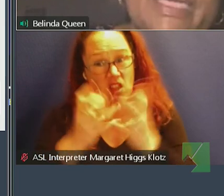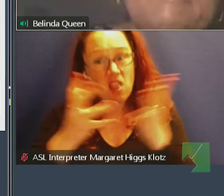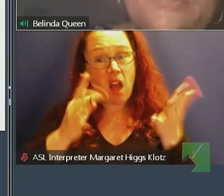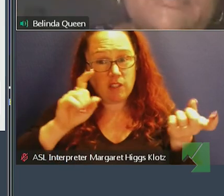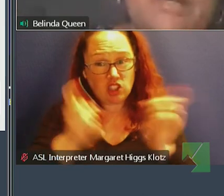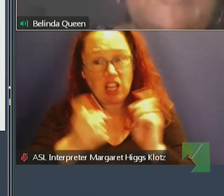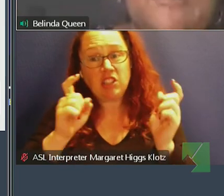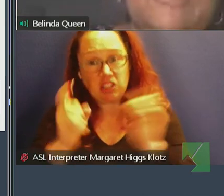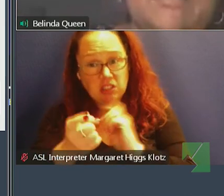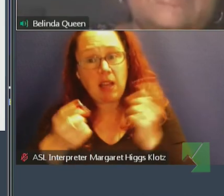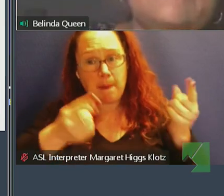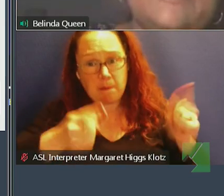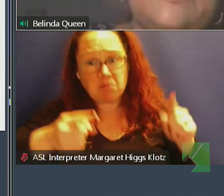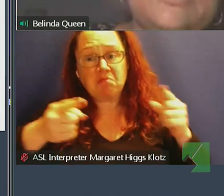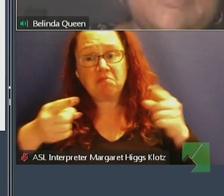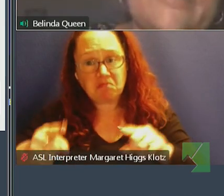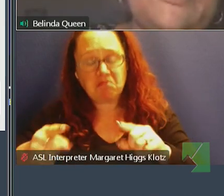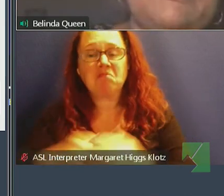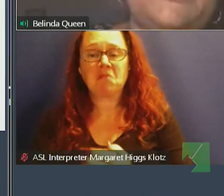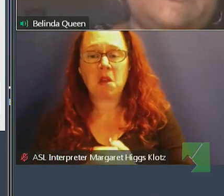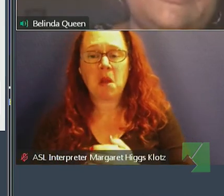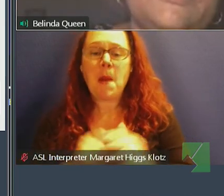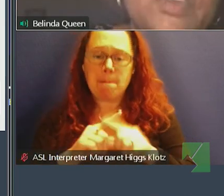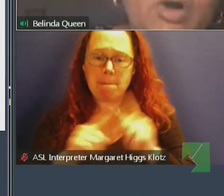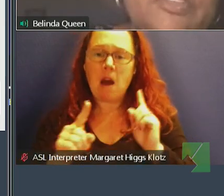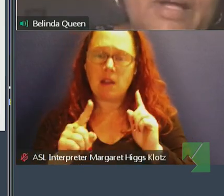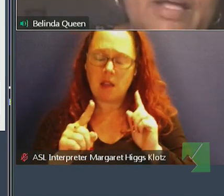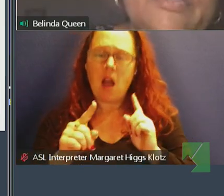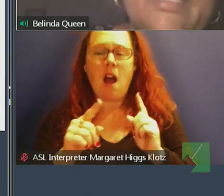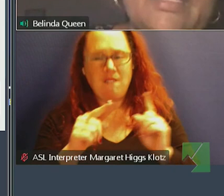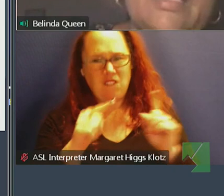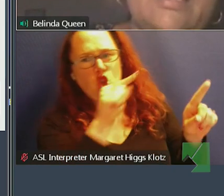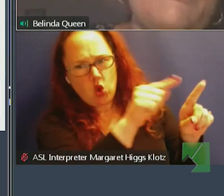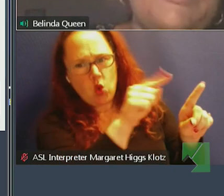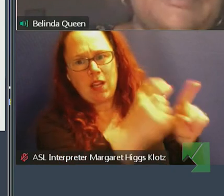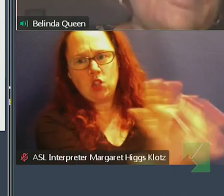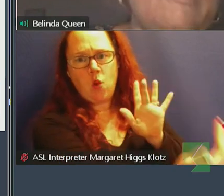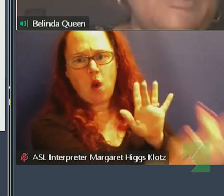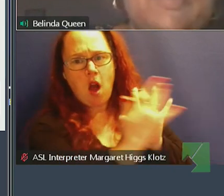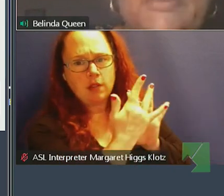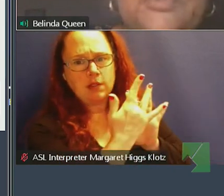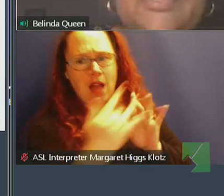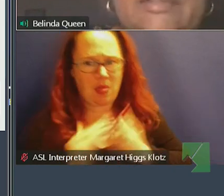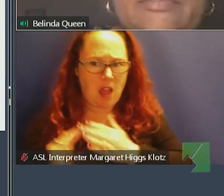but most of all, and first of all, you need to reach out to community. You need to talk to us, we need to talk about fishing.